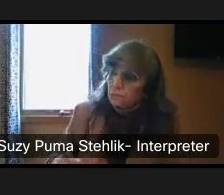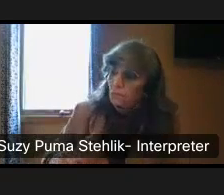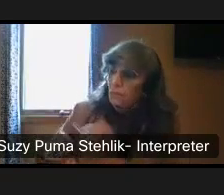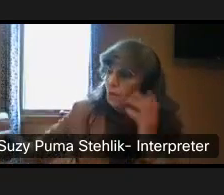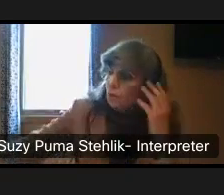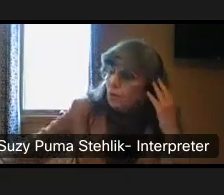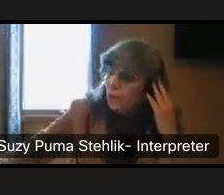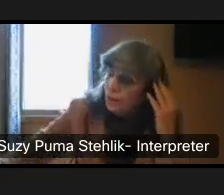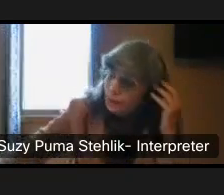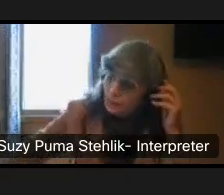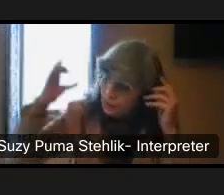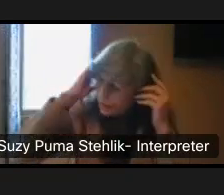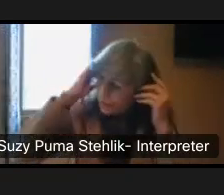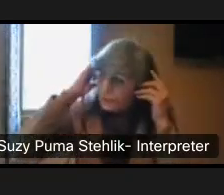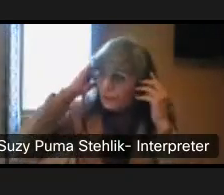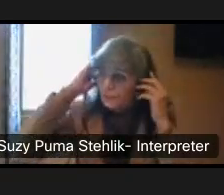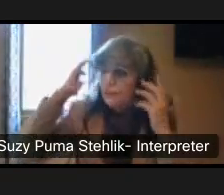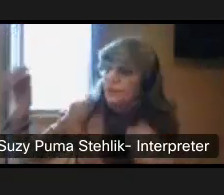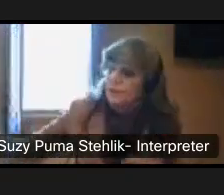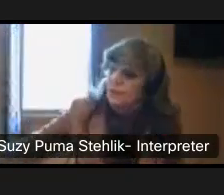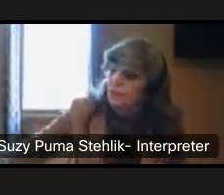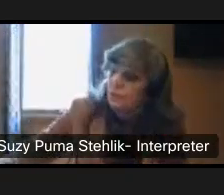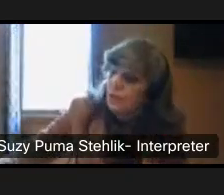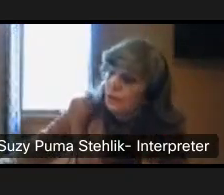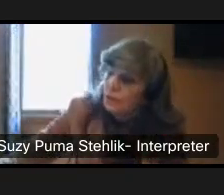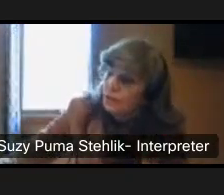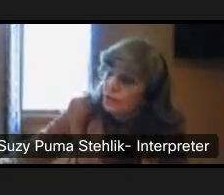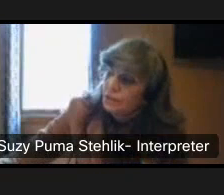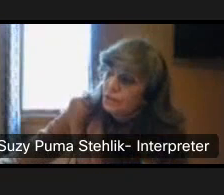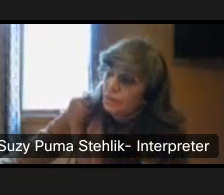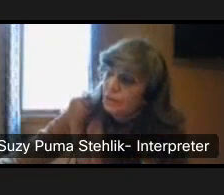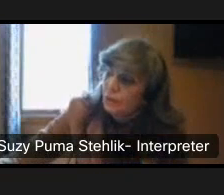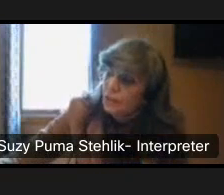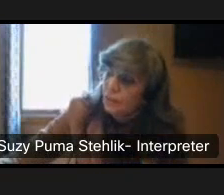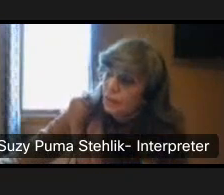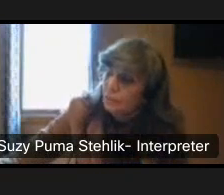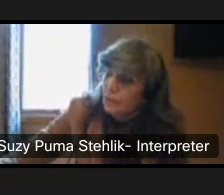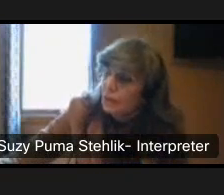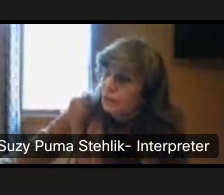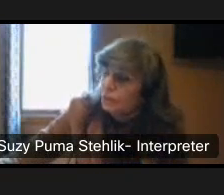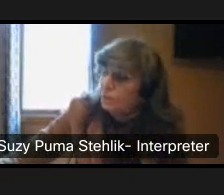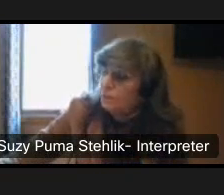Oh, you have the clear on this is.